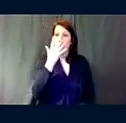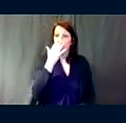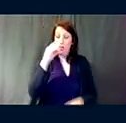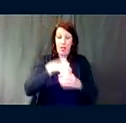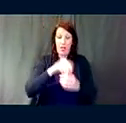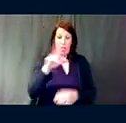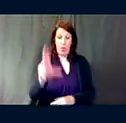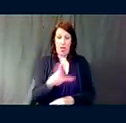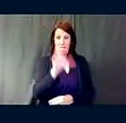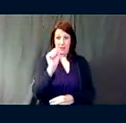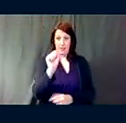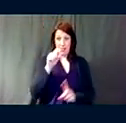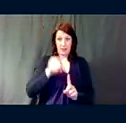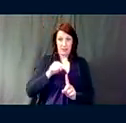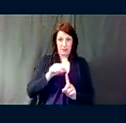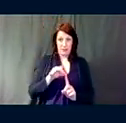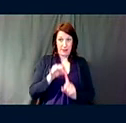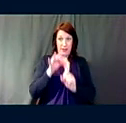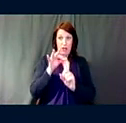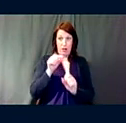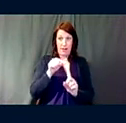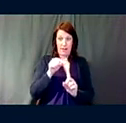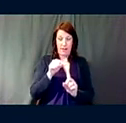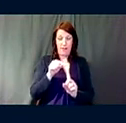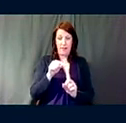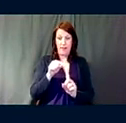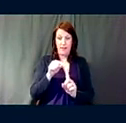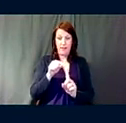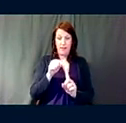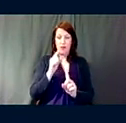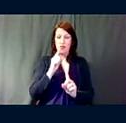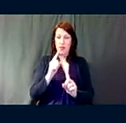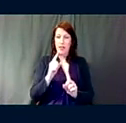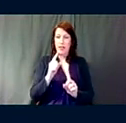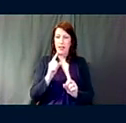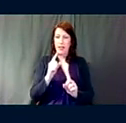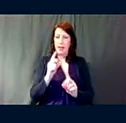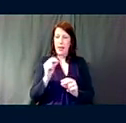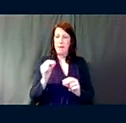SECOND, HOW SKIN COLOR IN THE UNITED STATES IN PARTICULAR